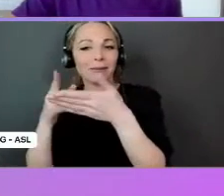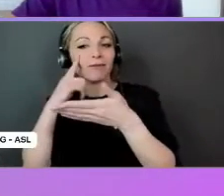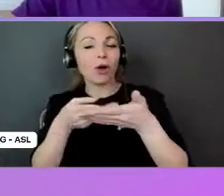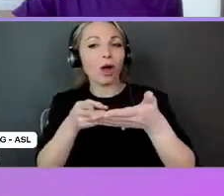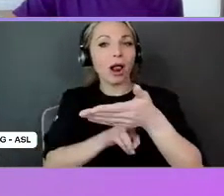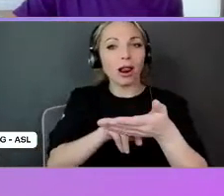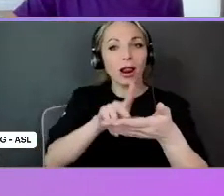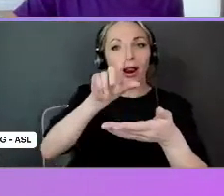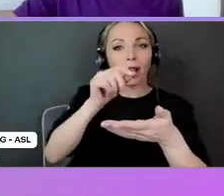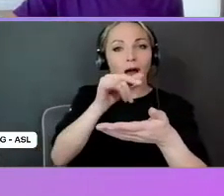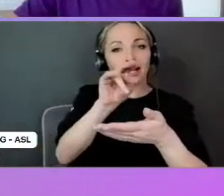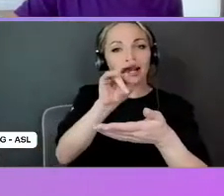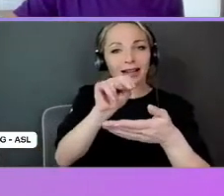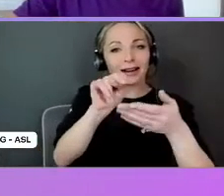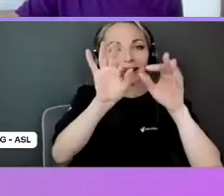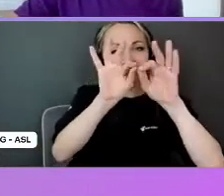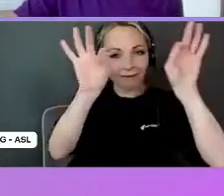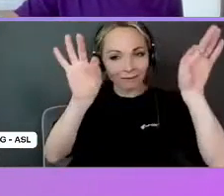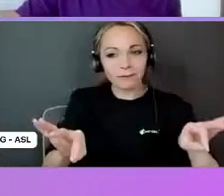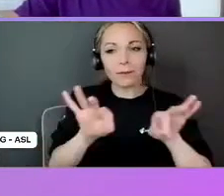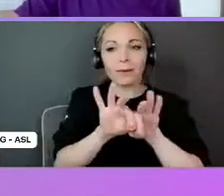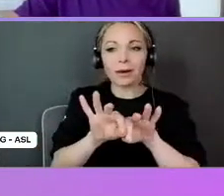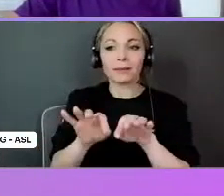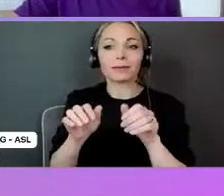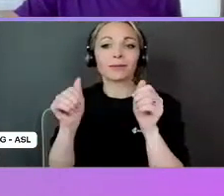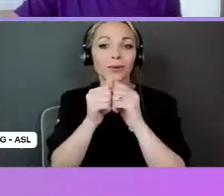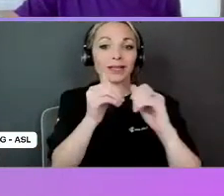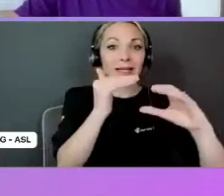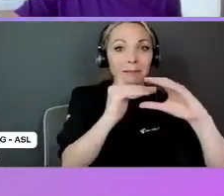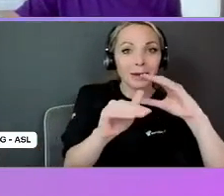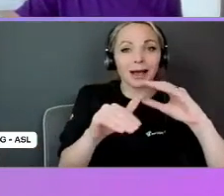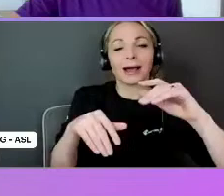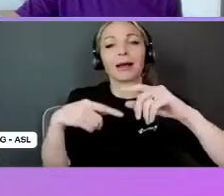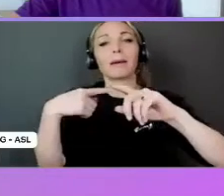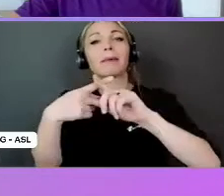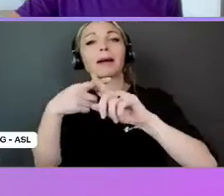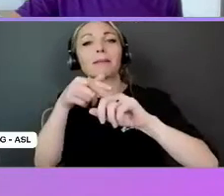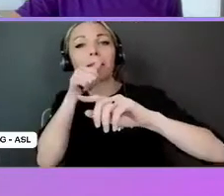elements for a login form for email and password fields?